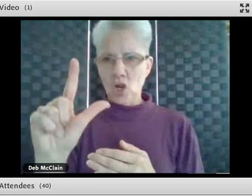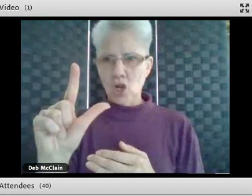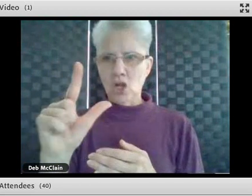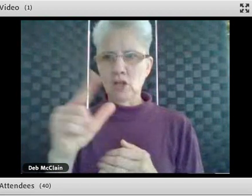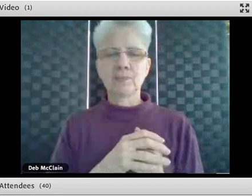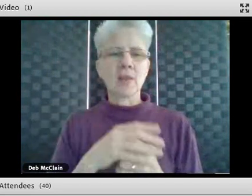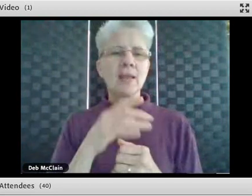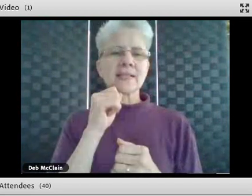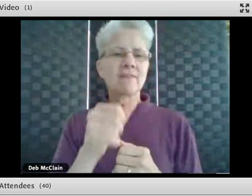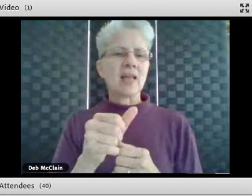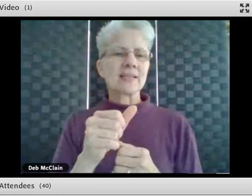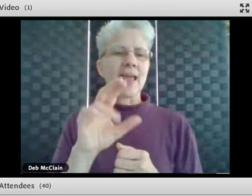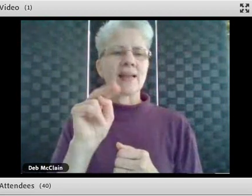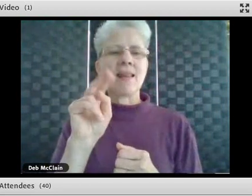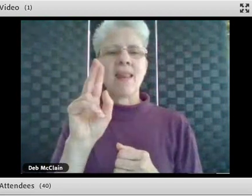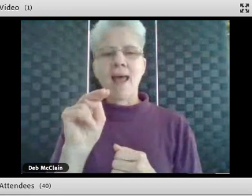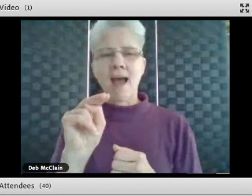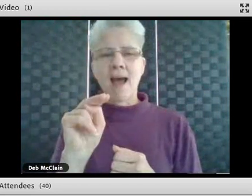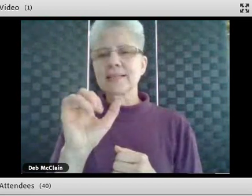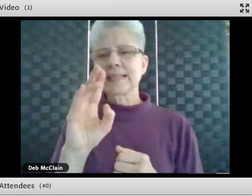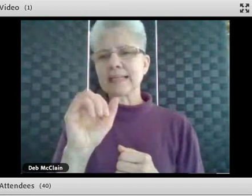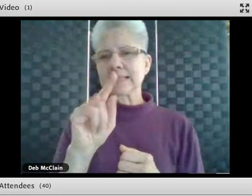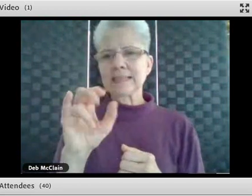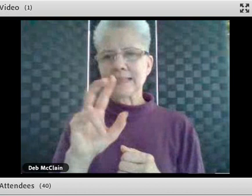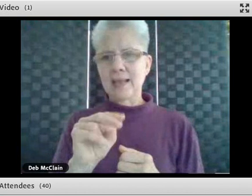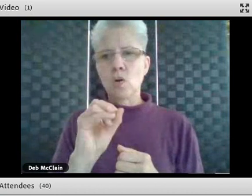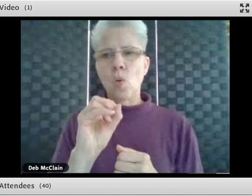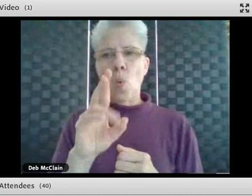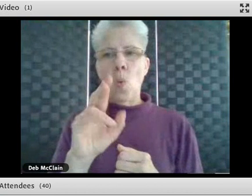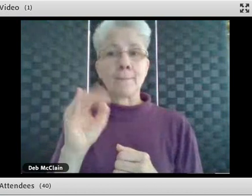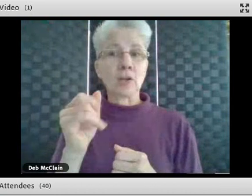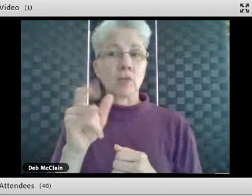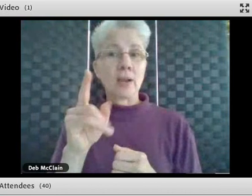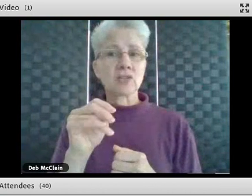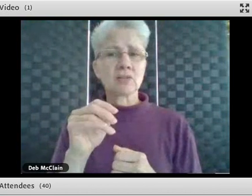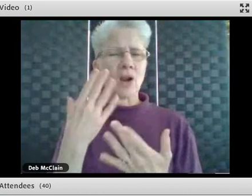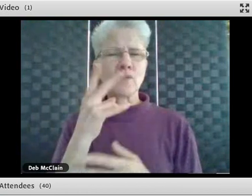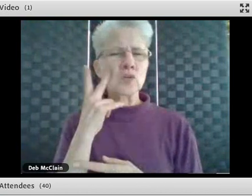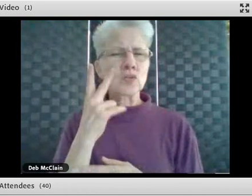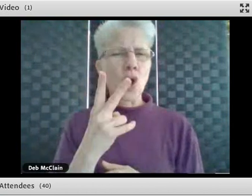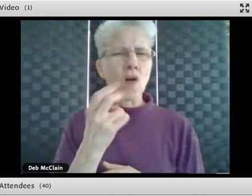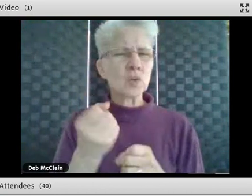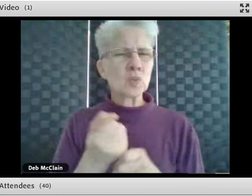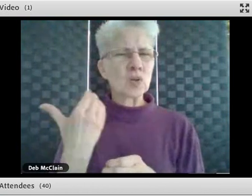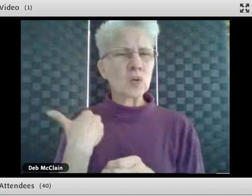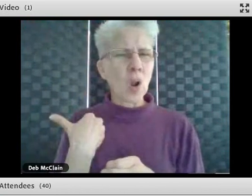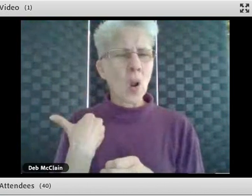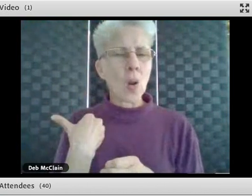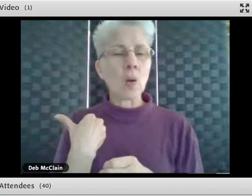and unauthorized immigration. And I don't know if you guys saw this a few years ago, but Library of Congress,